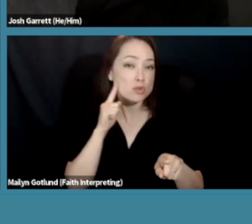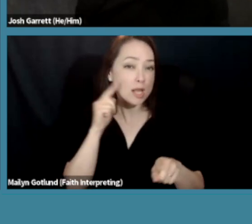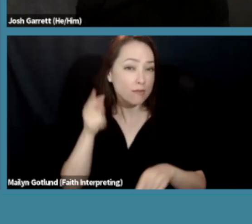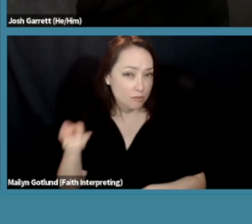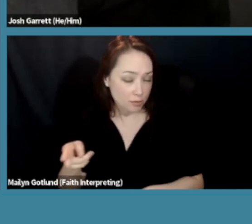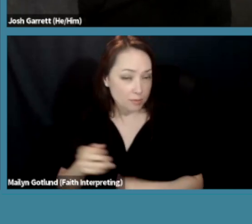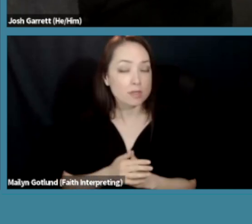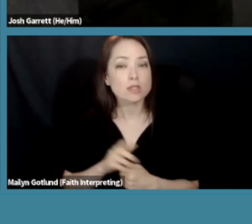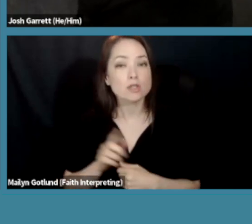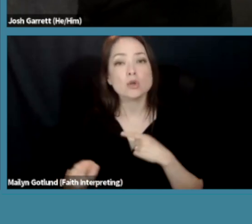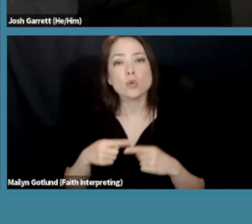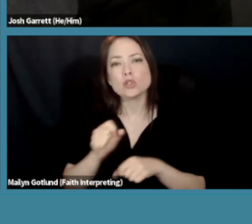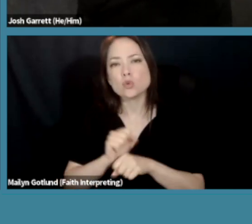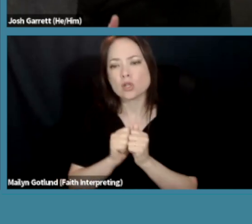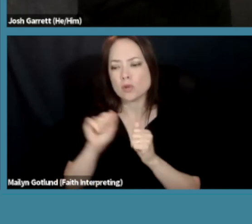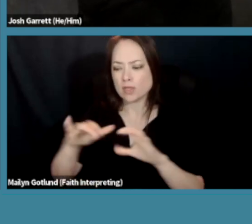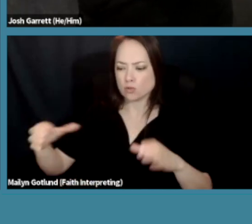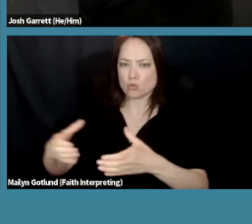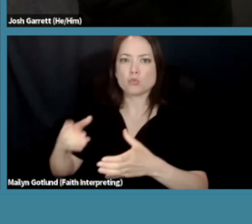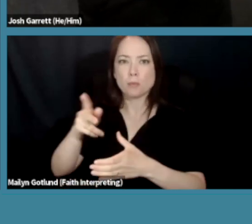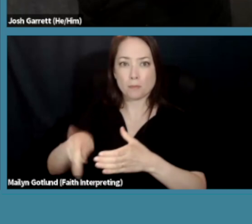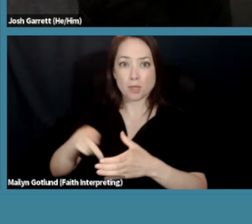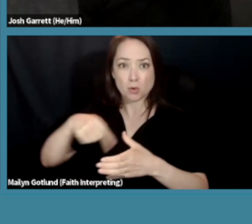When you are working with this population, you would want to speak directly to